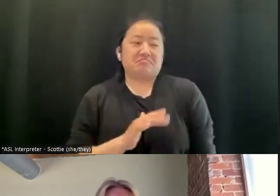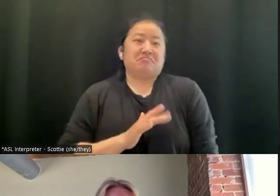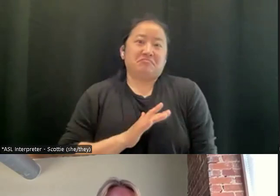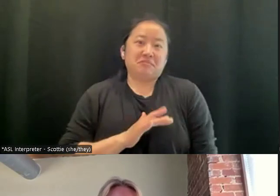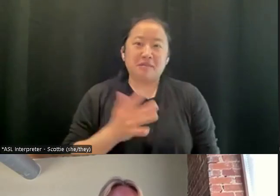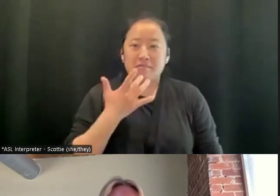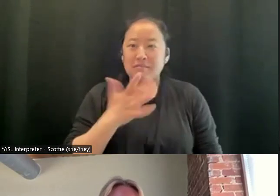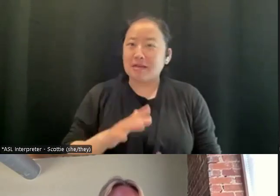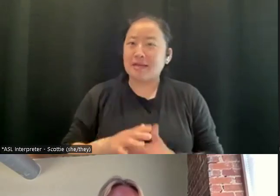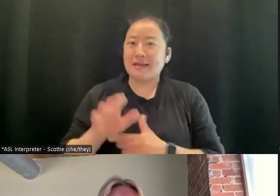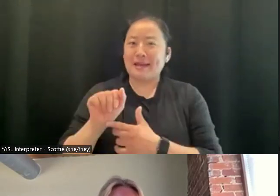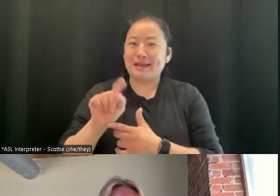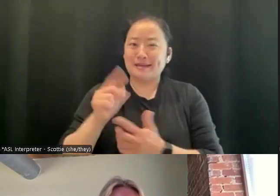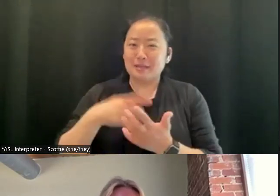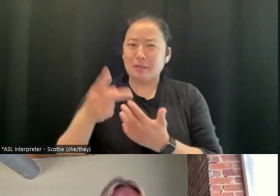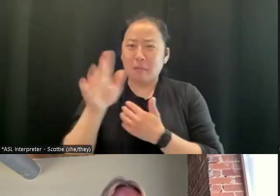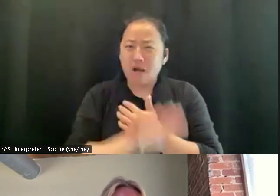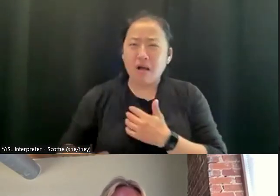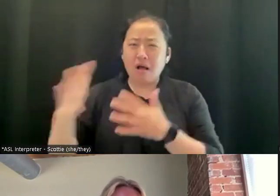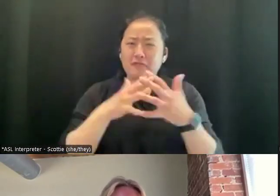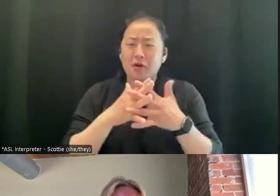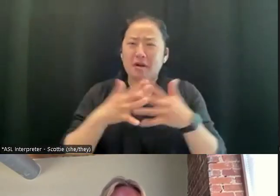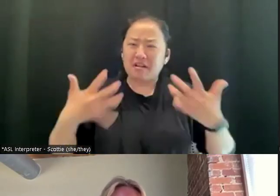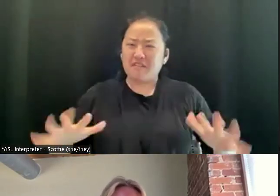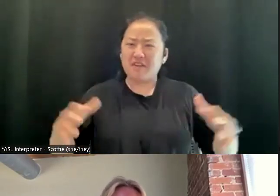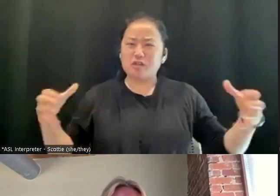programs across the country that we're able to bounce ideas off of each other,